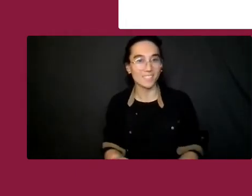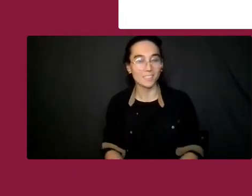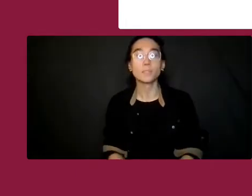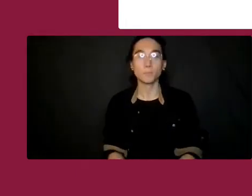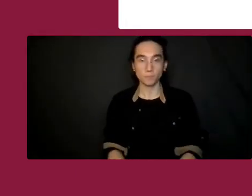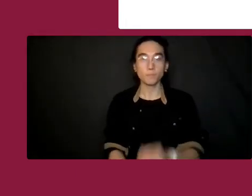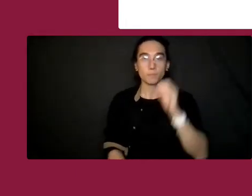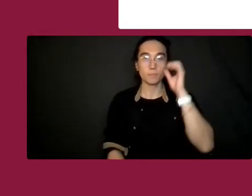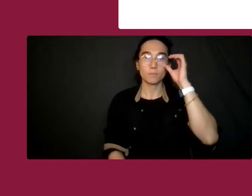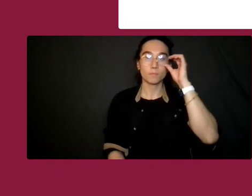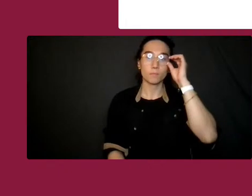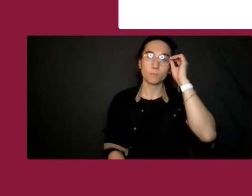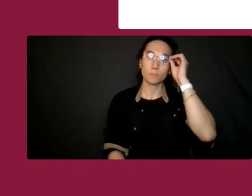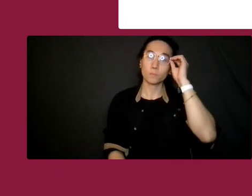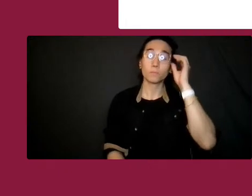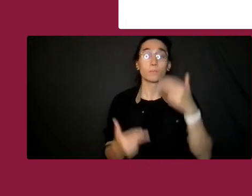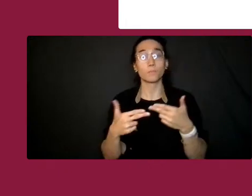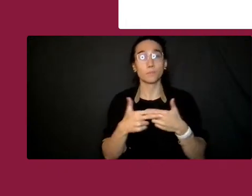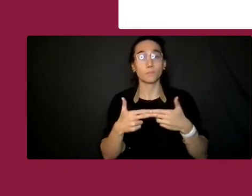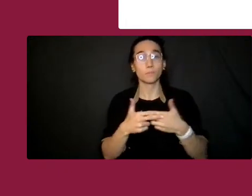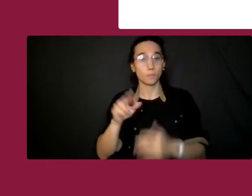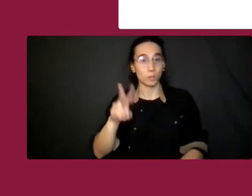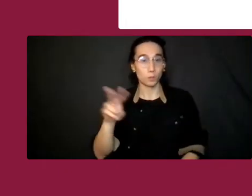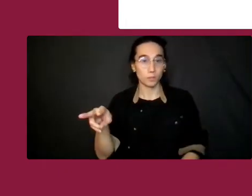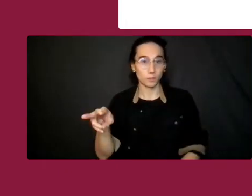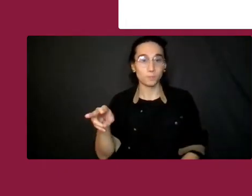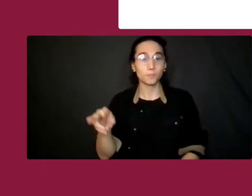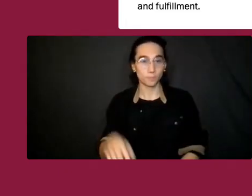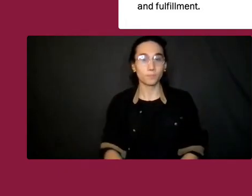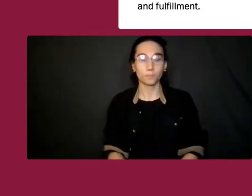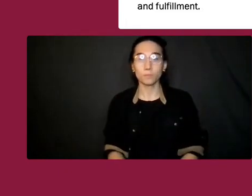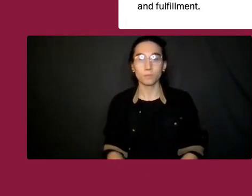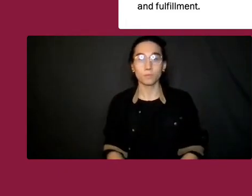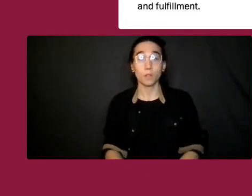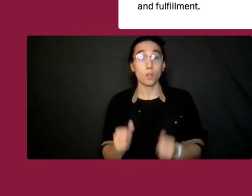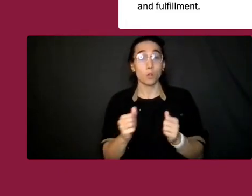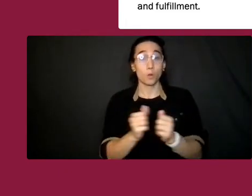Also, on page 22, uh slide 22, from an ego-based model to